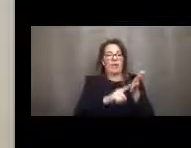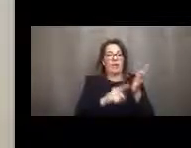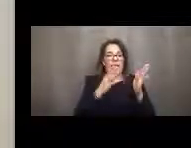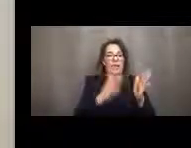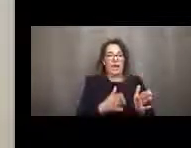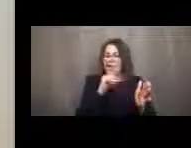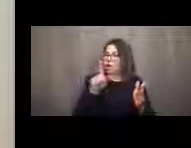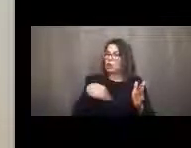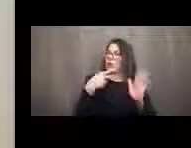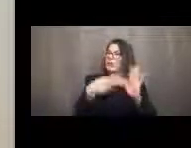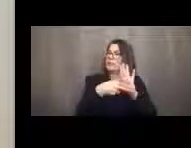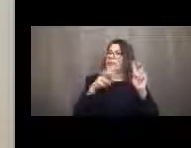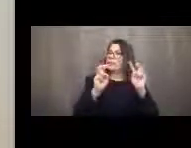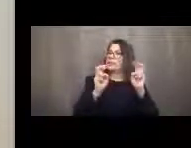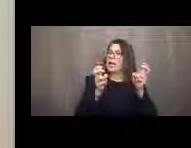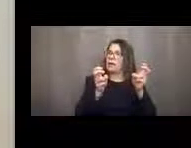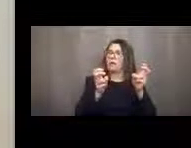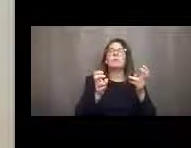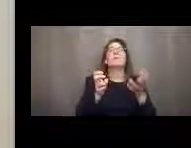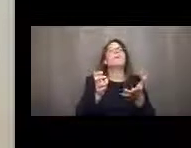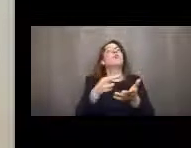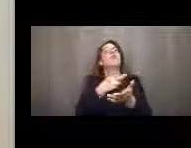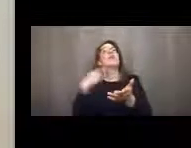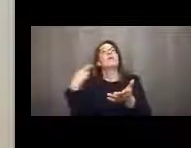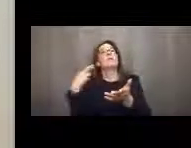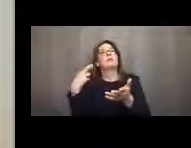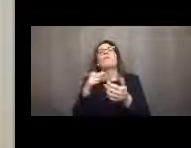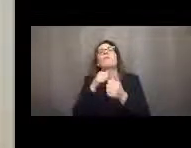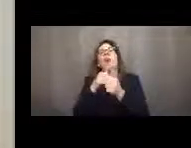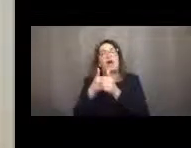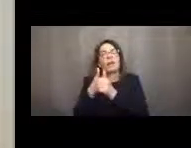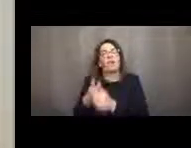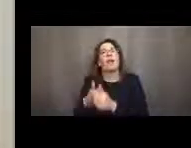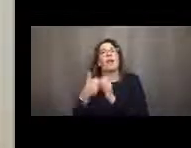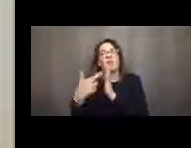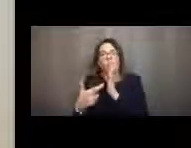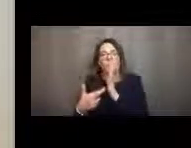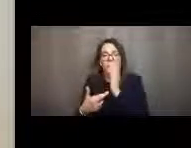because then you run the risk of noncompliance. And again,